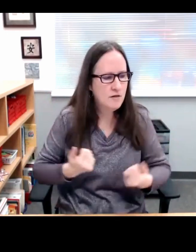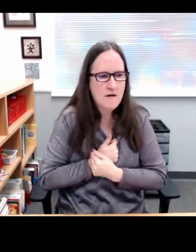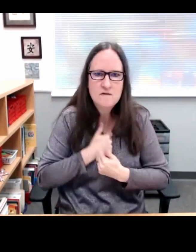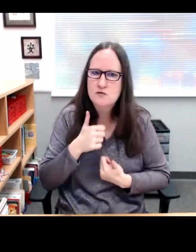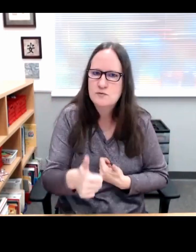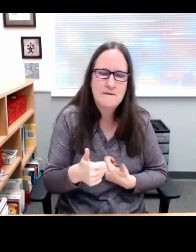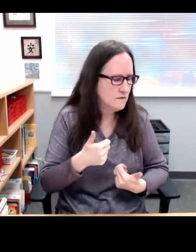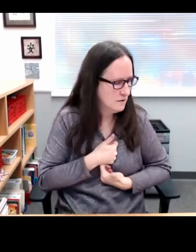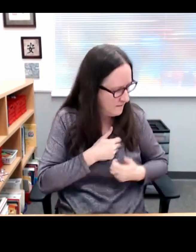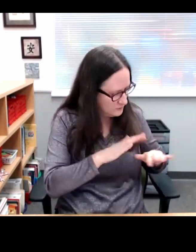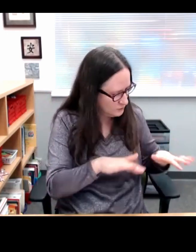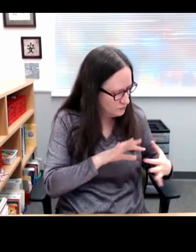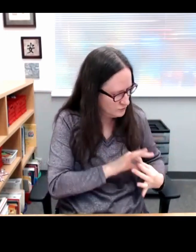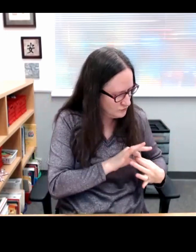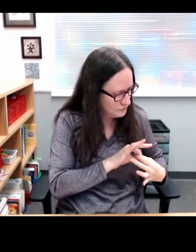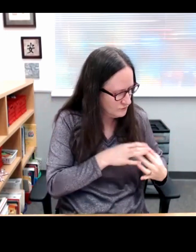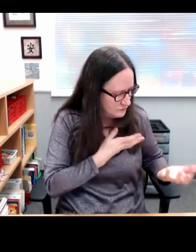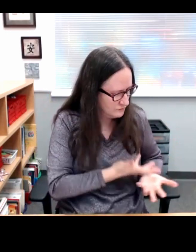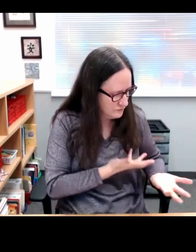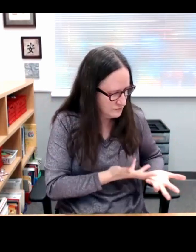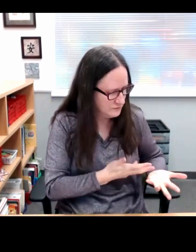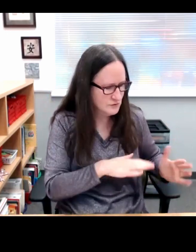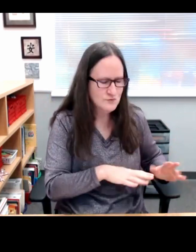but that's a part of our lives. You have to love yourself. You have